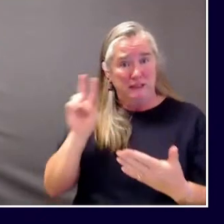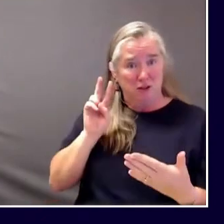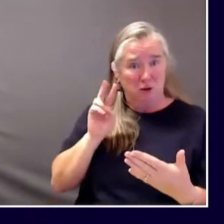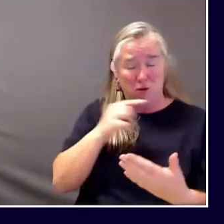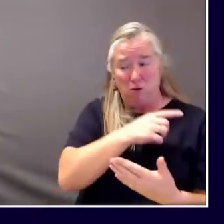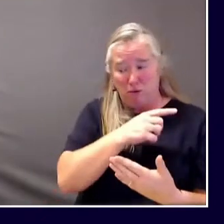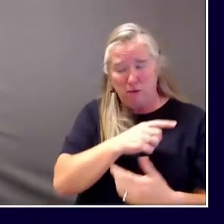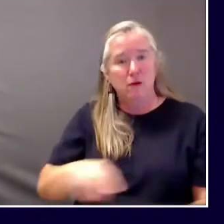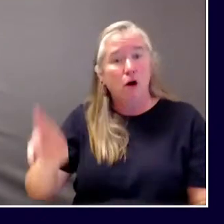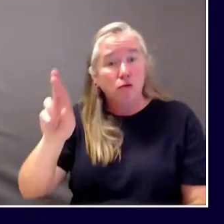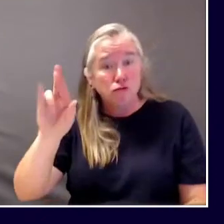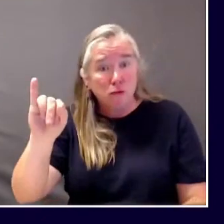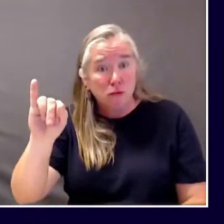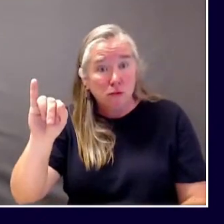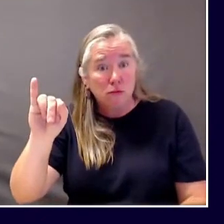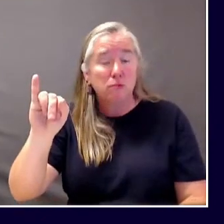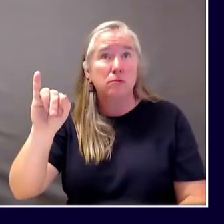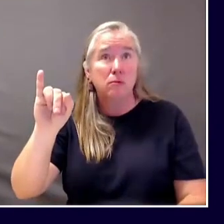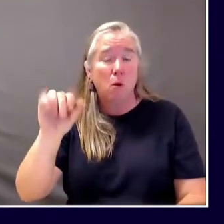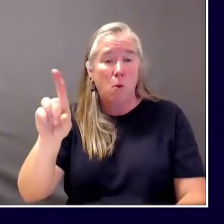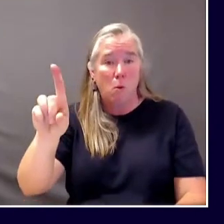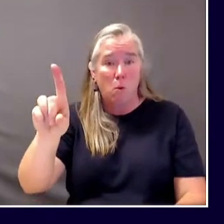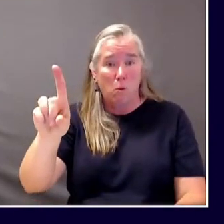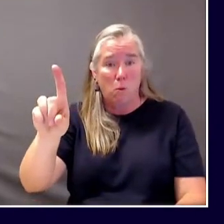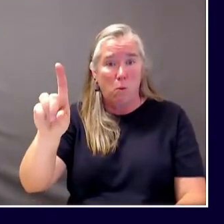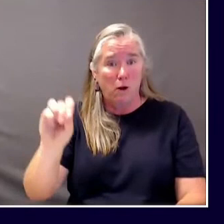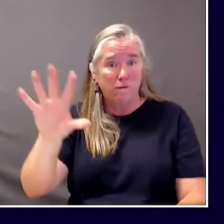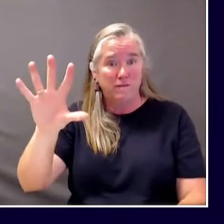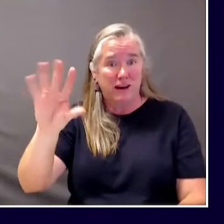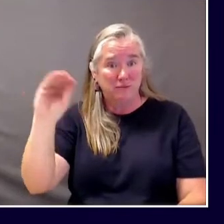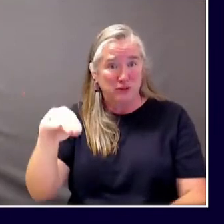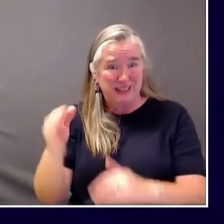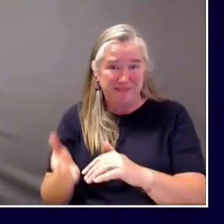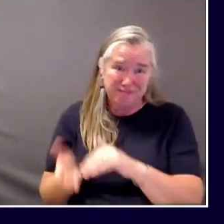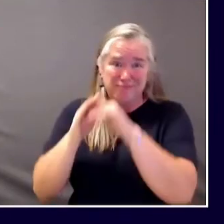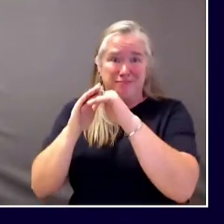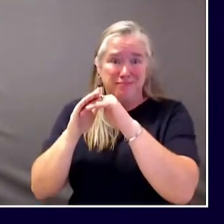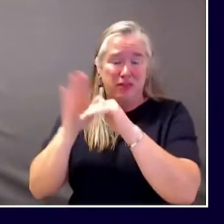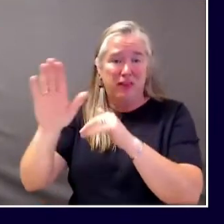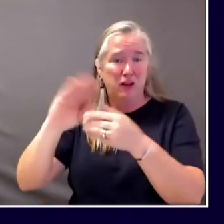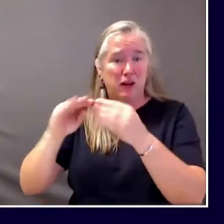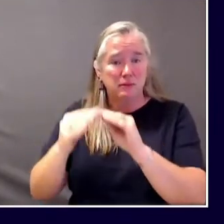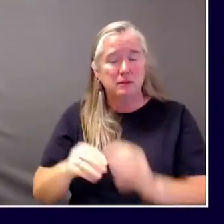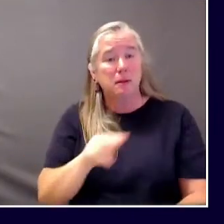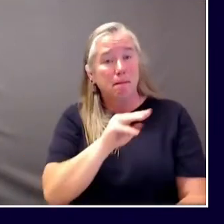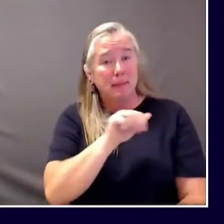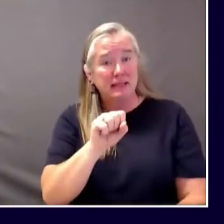Rhode Island the Sena one hundred and five percent